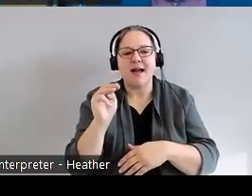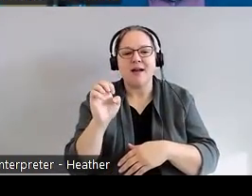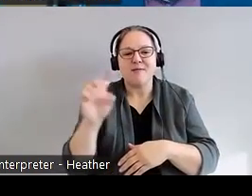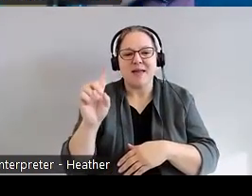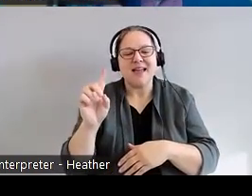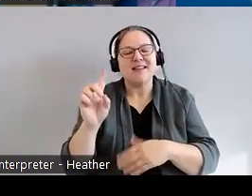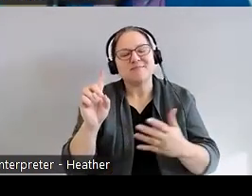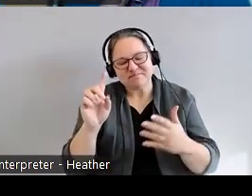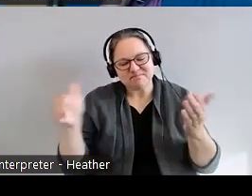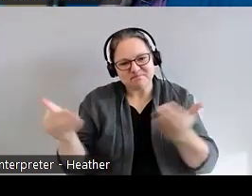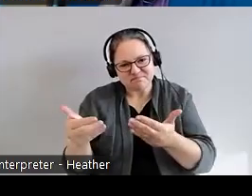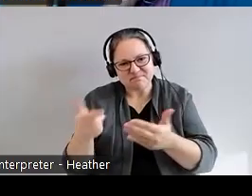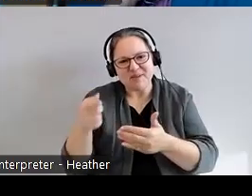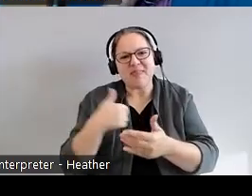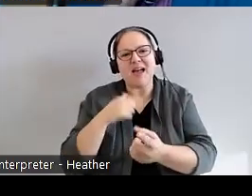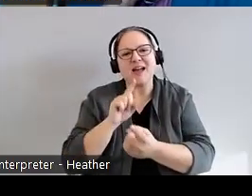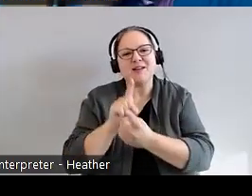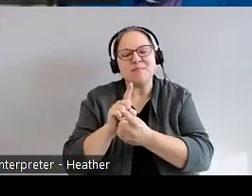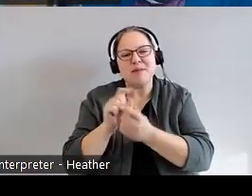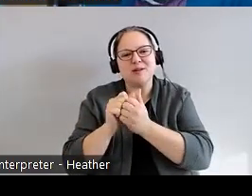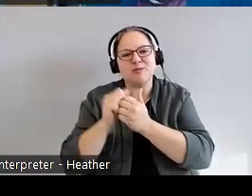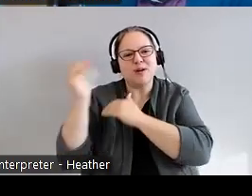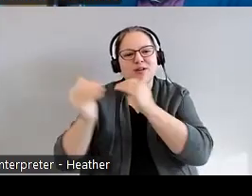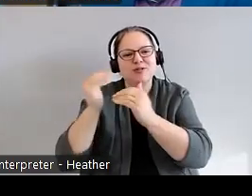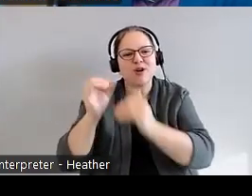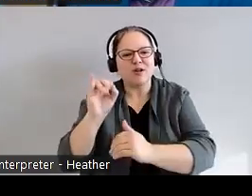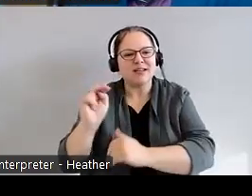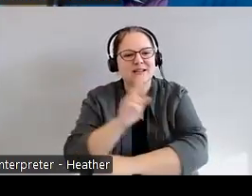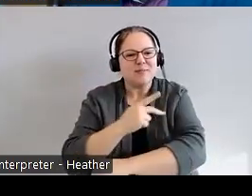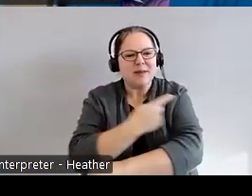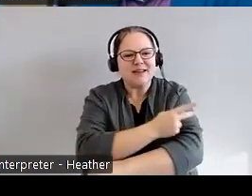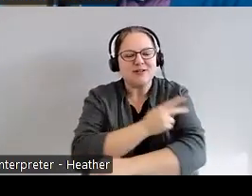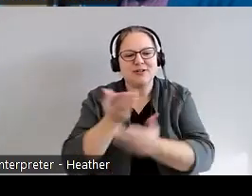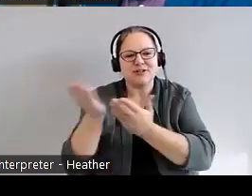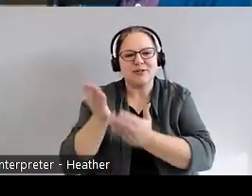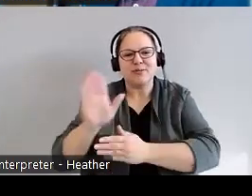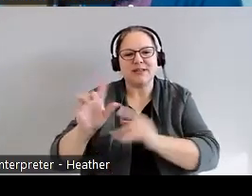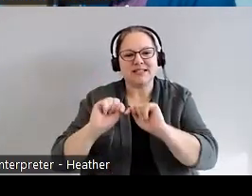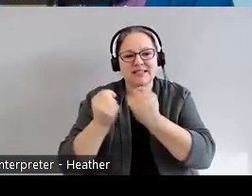with a small group of us from our adult inpatient services when he and his team graciously hosted